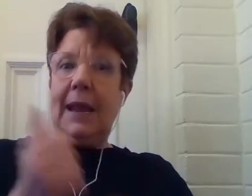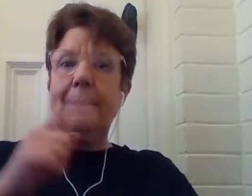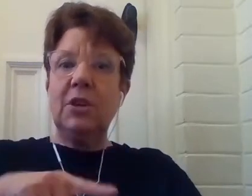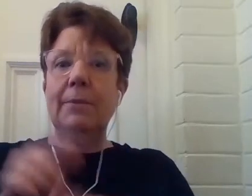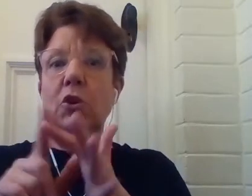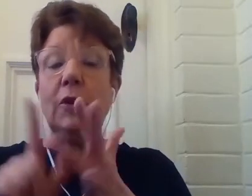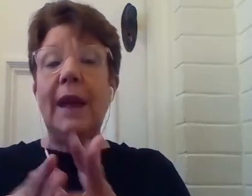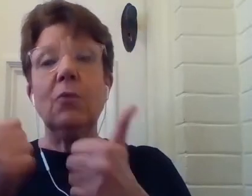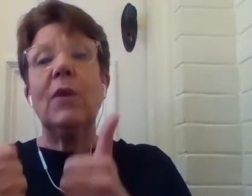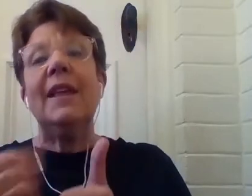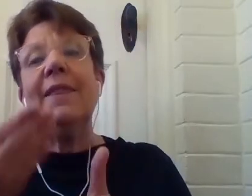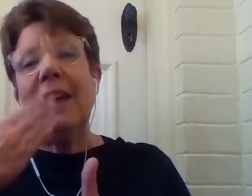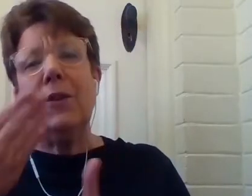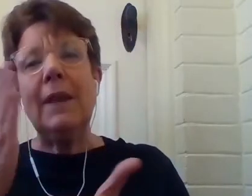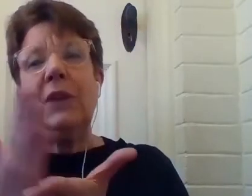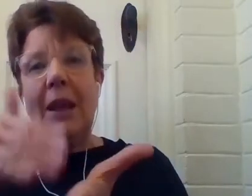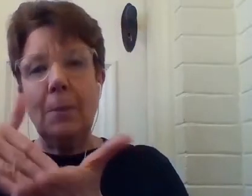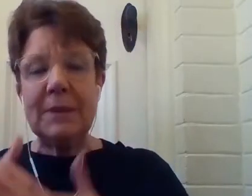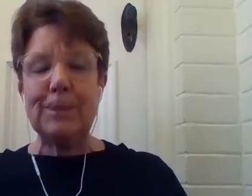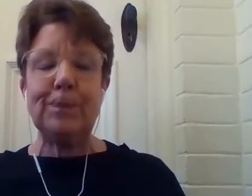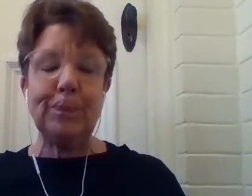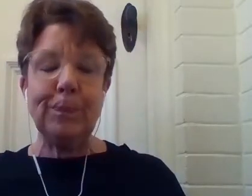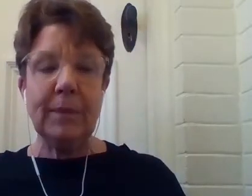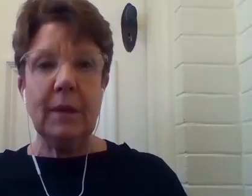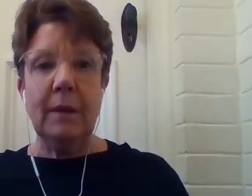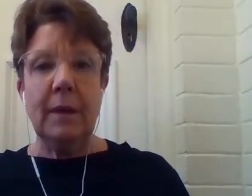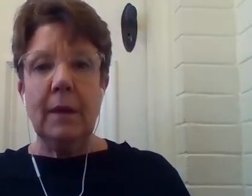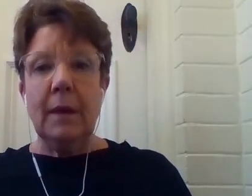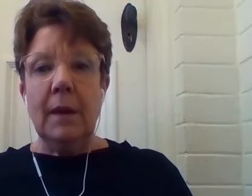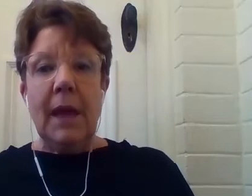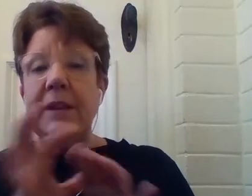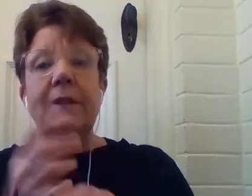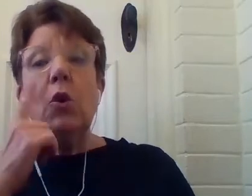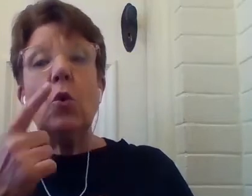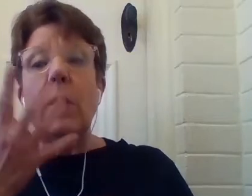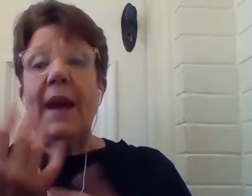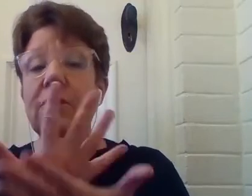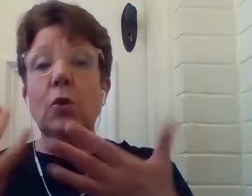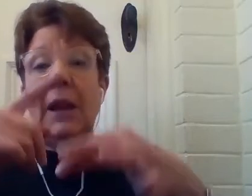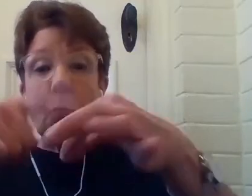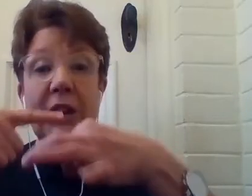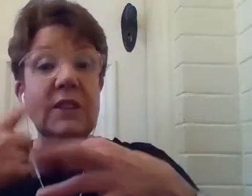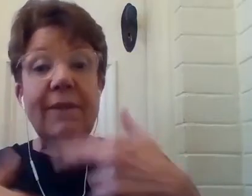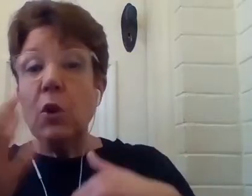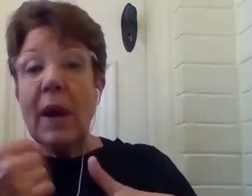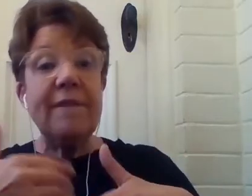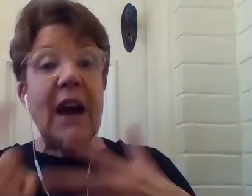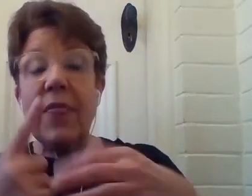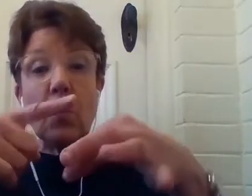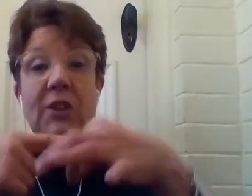advice. Thanks, Monica. It doesn't like we've had too many questions, so if you do have another question, please feel free to pop it through.